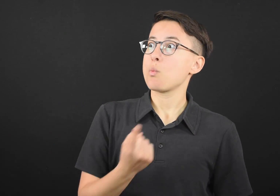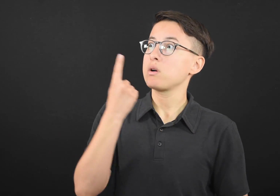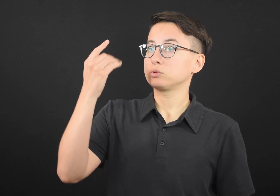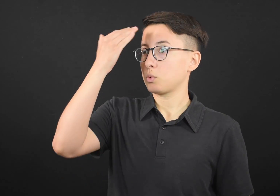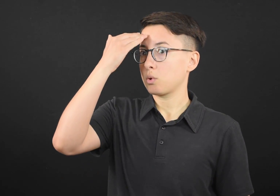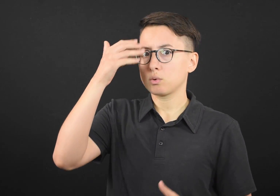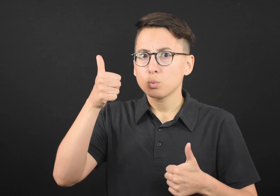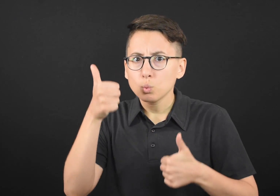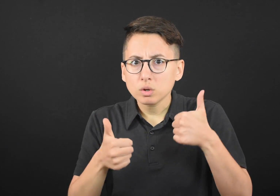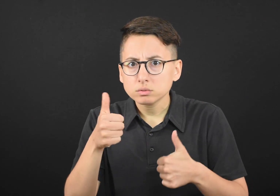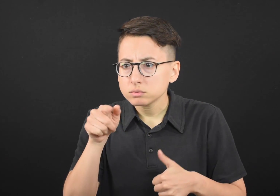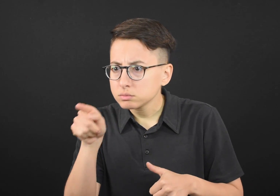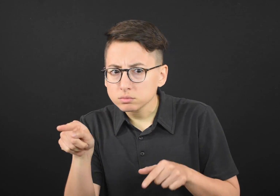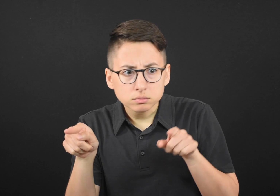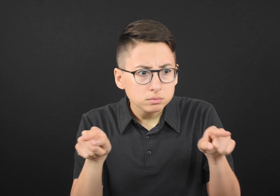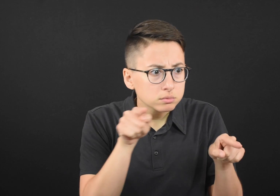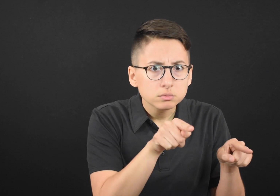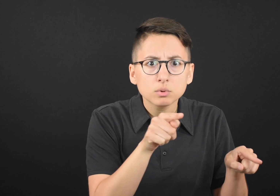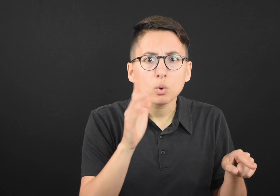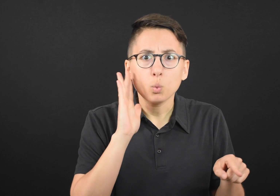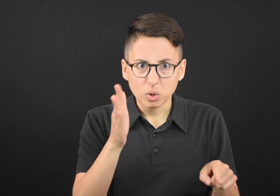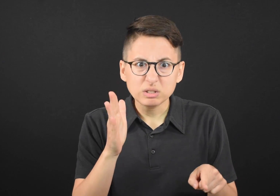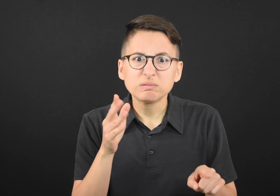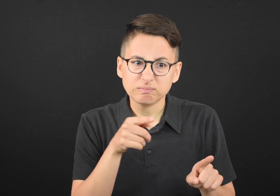know which children will get sick and which ones will not.